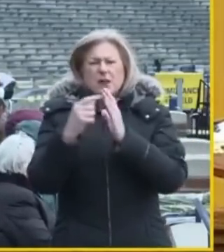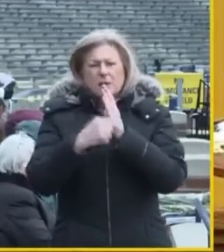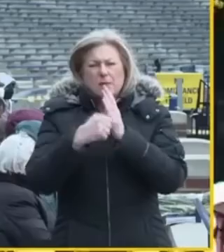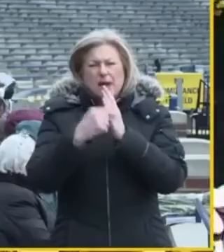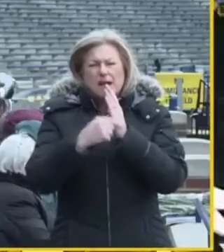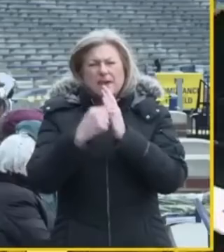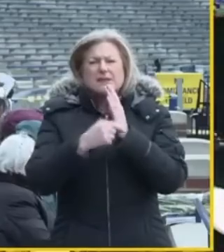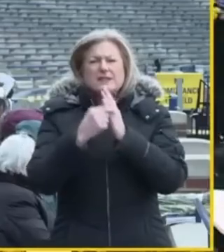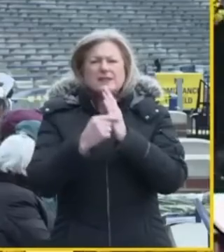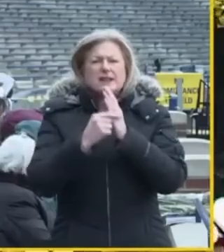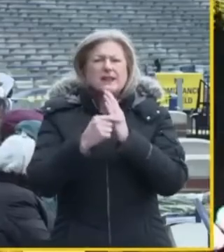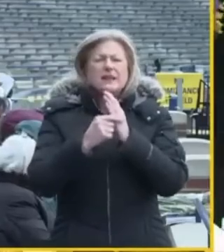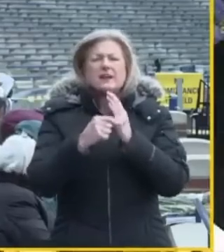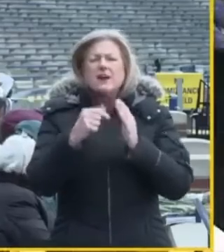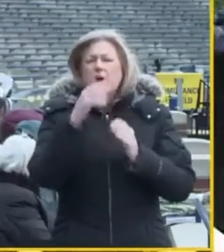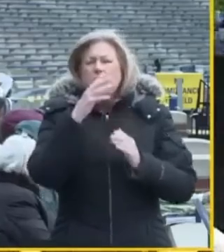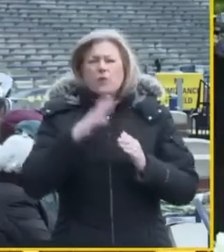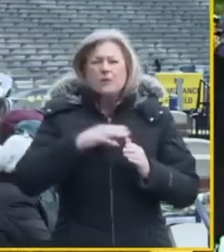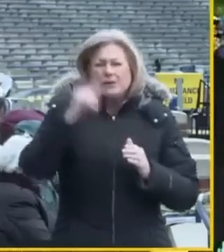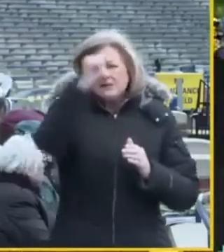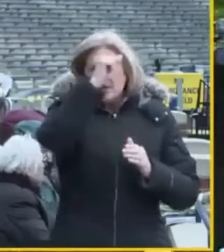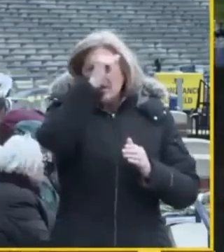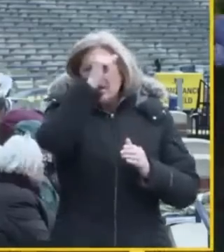(audience applauding)